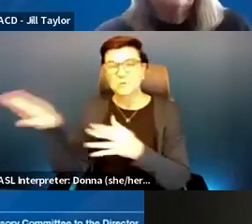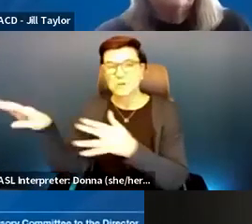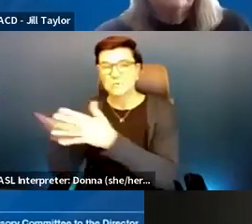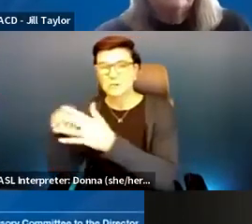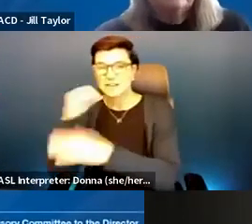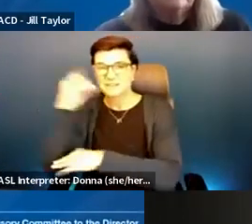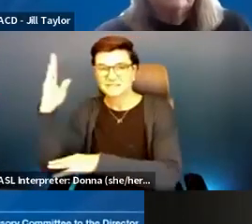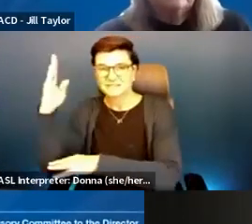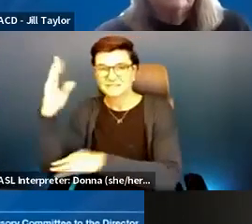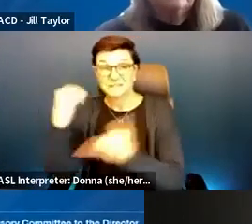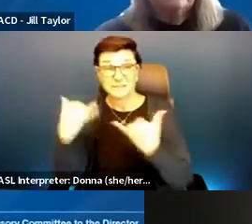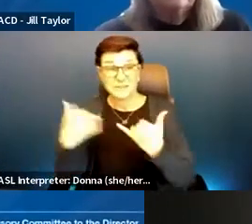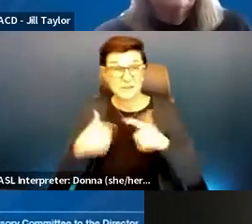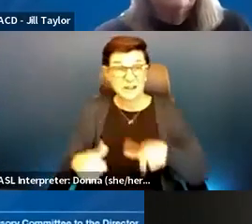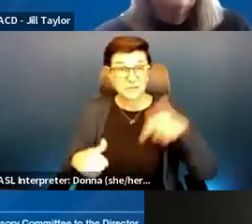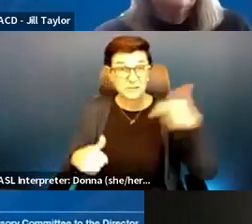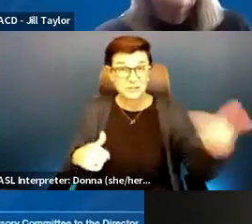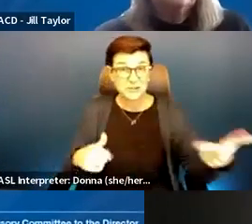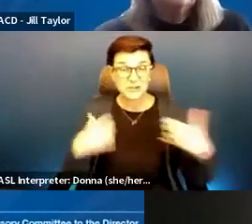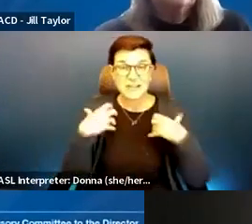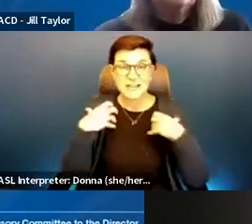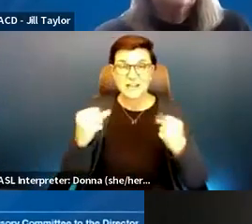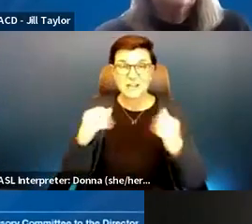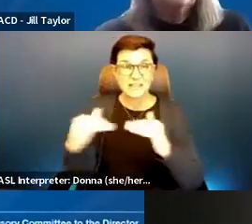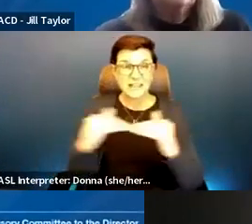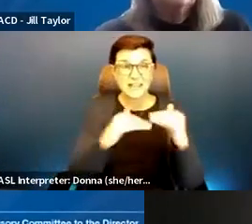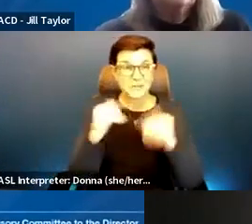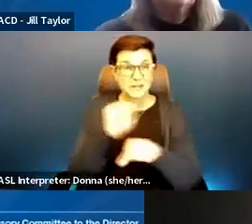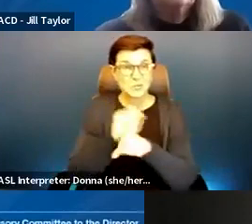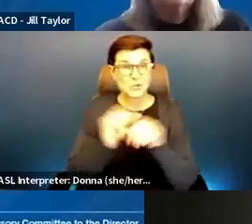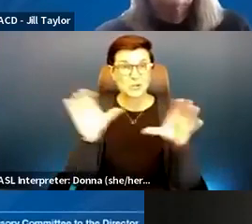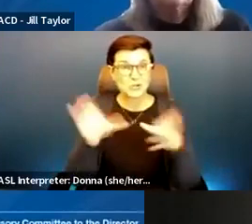over to our Health Equity Work Group co-chairs, Daniel Dawes